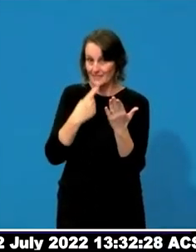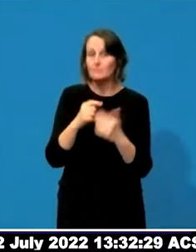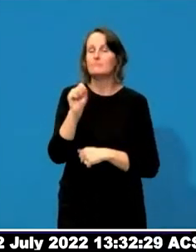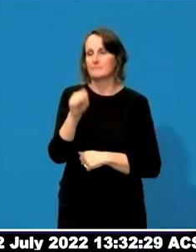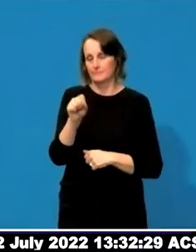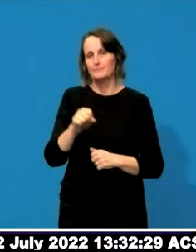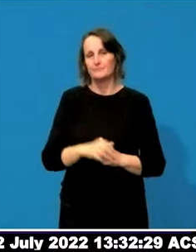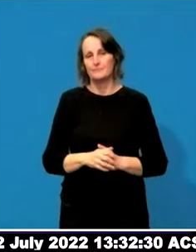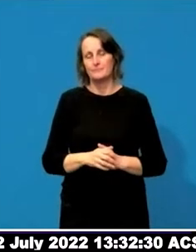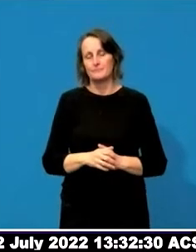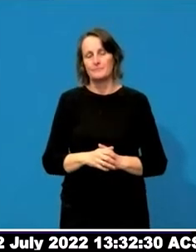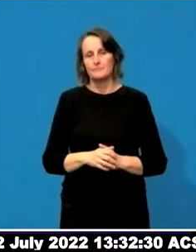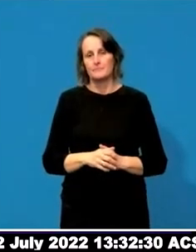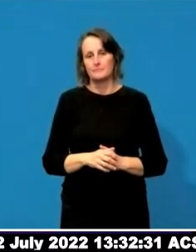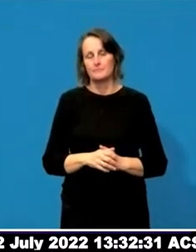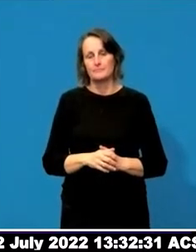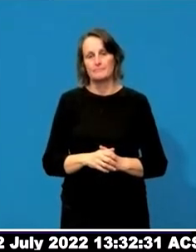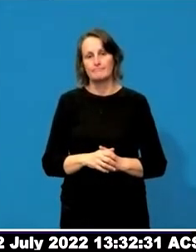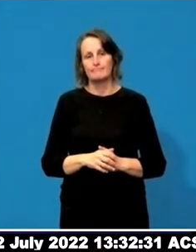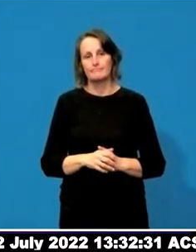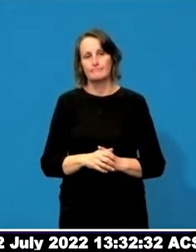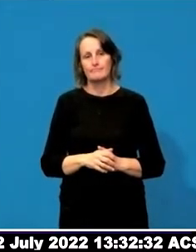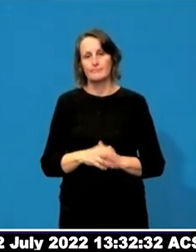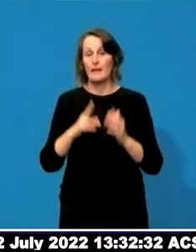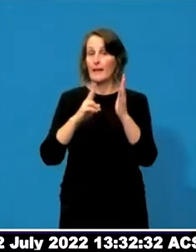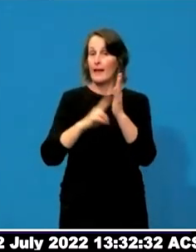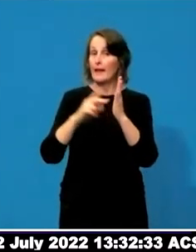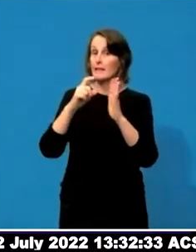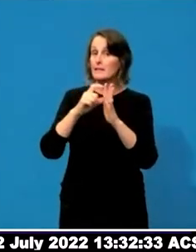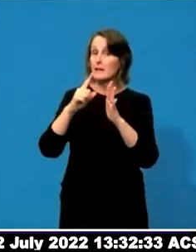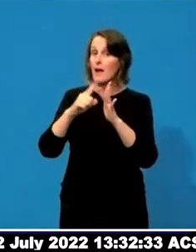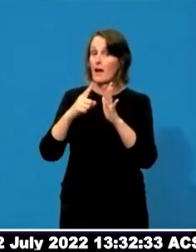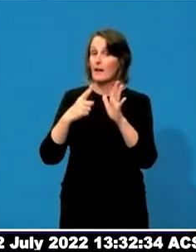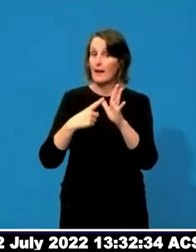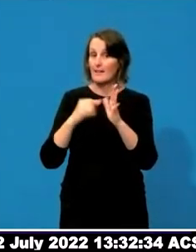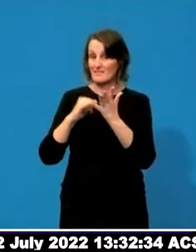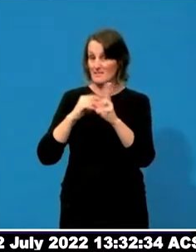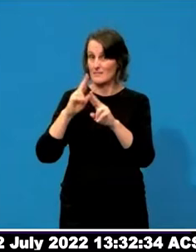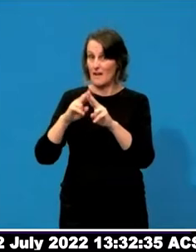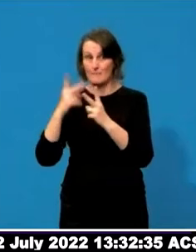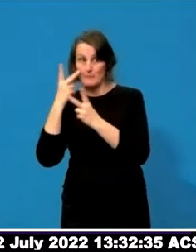MS McMAHON: Do you find that NDIA staff who come to the Lands understand this?